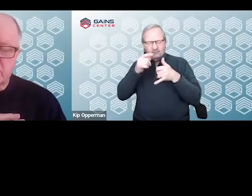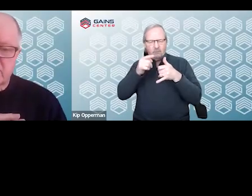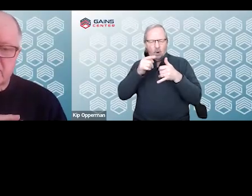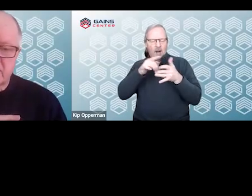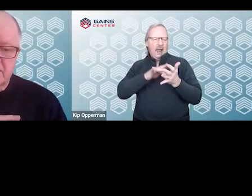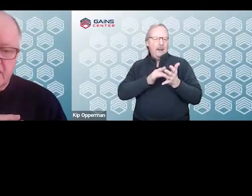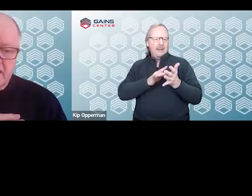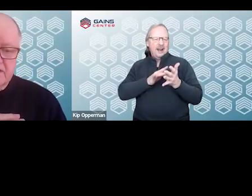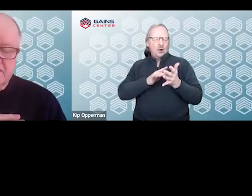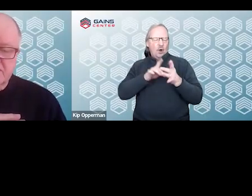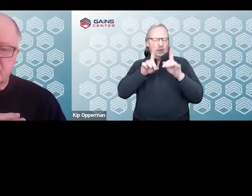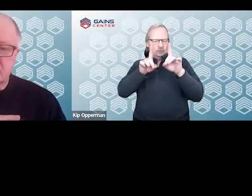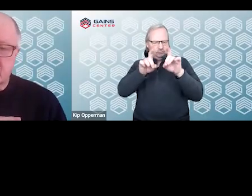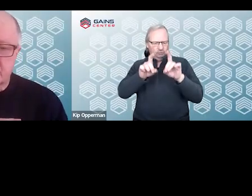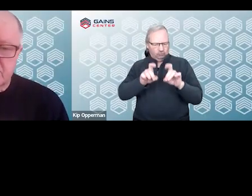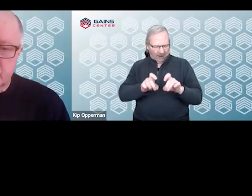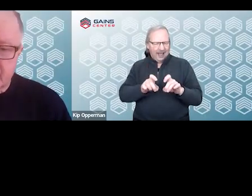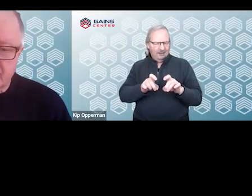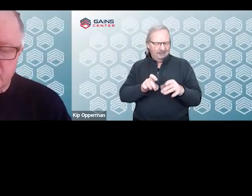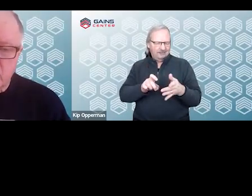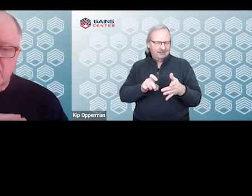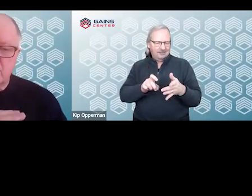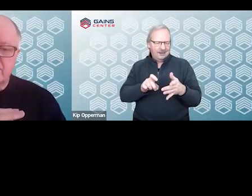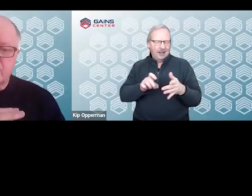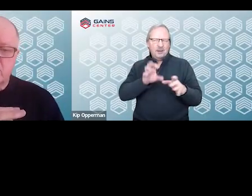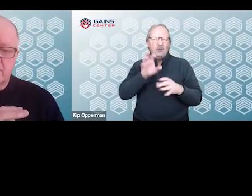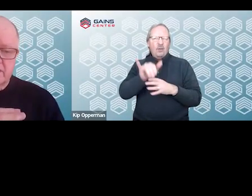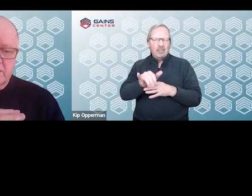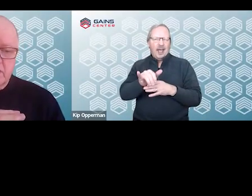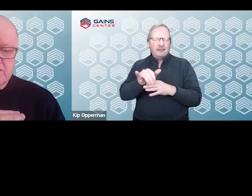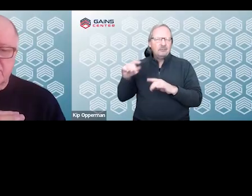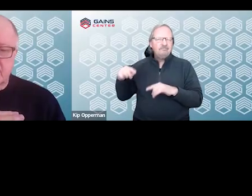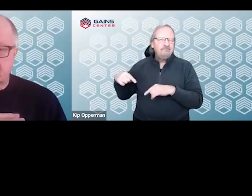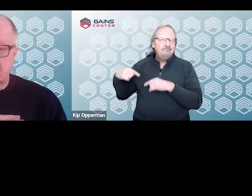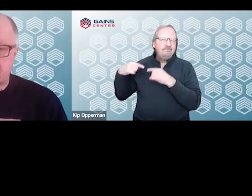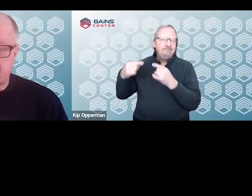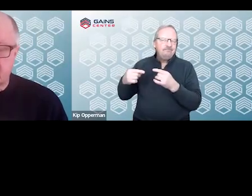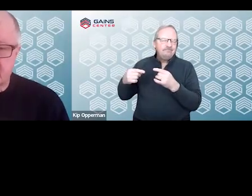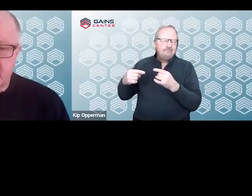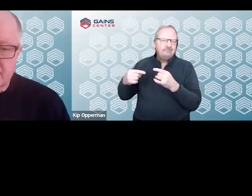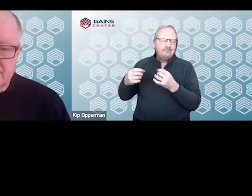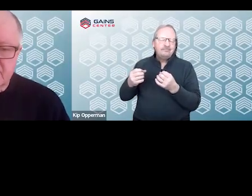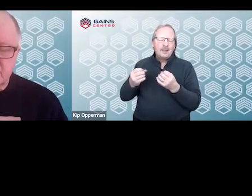that we have tested. I haven't been doing that for a while, but for much of the 1980s and '90s,